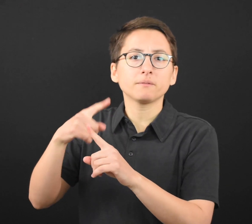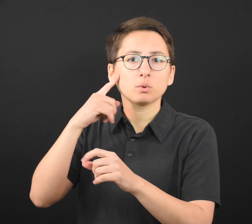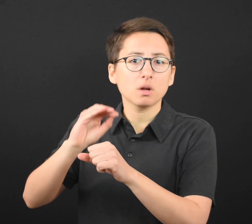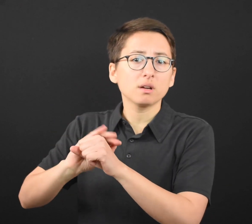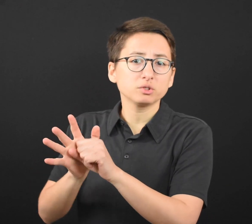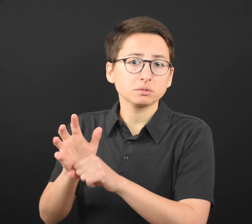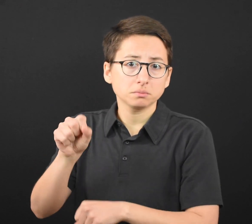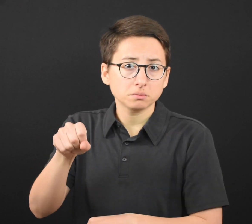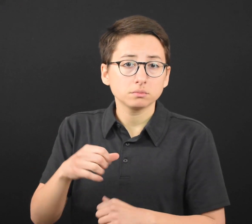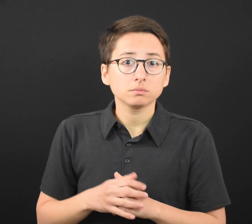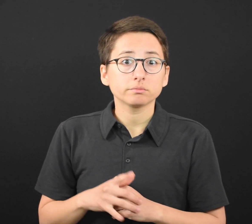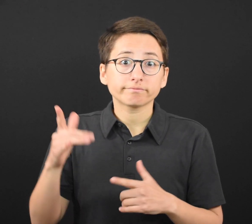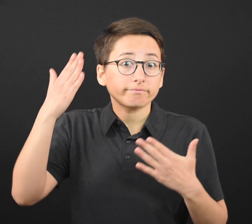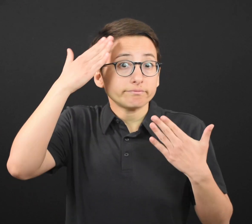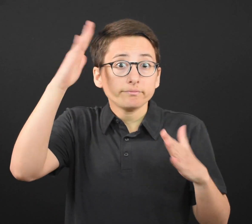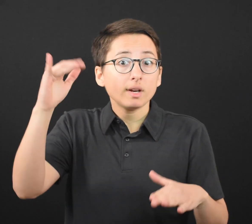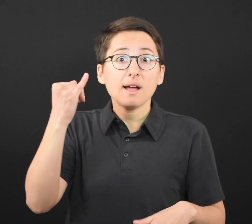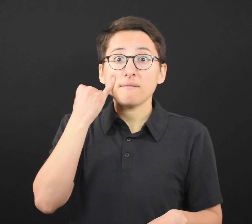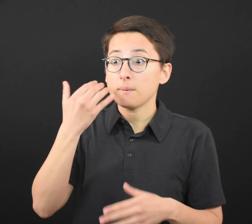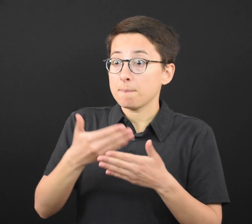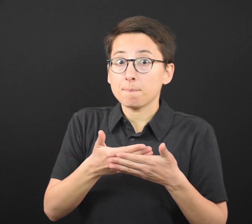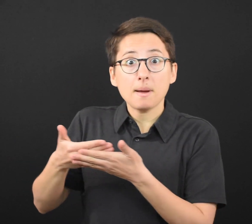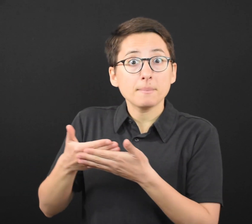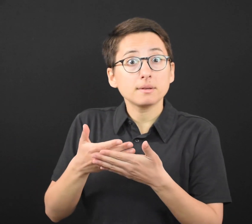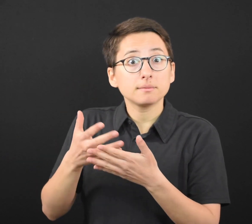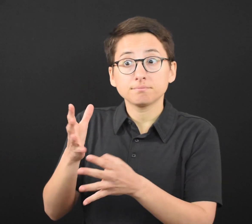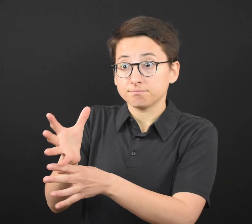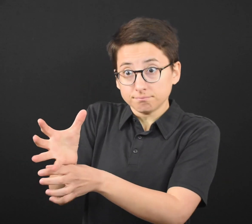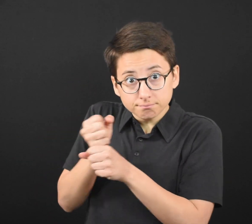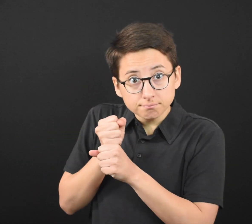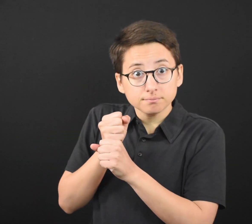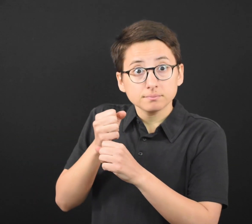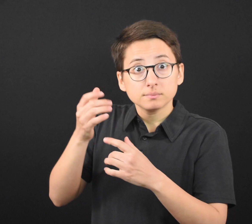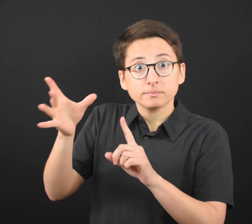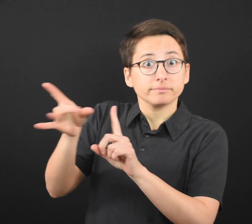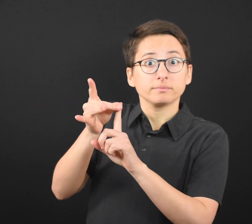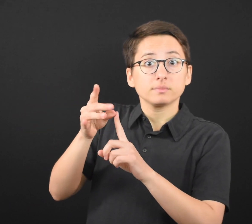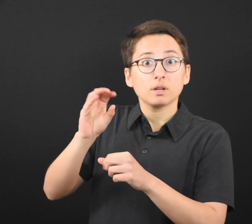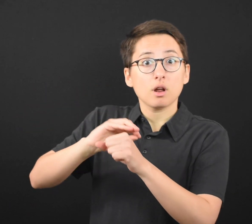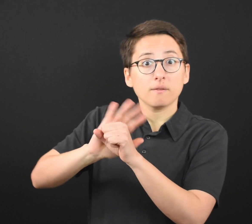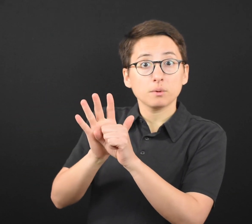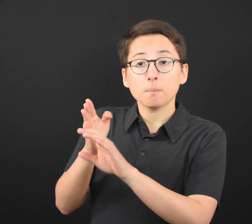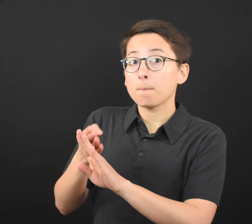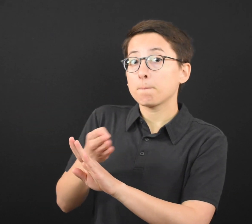for COVID-19 shortly after birth. It is unknown if these newborns got the virus before,